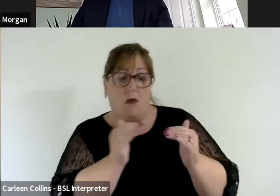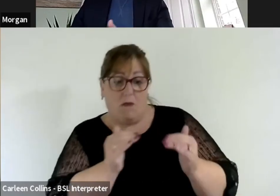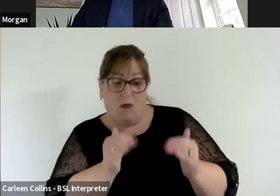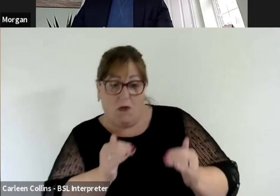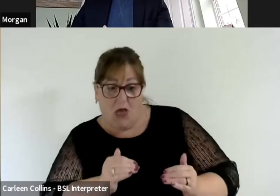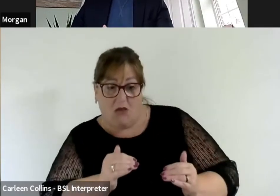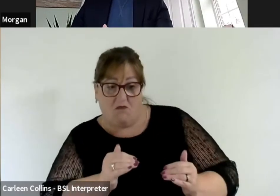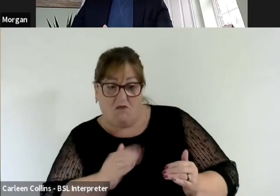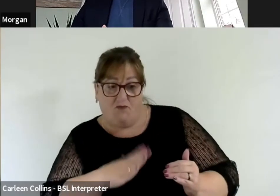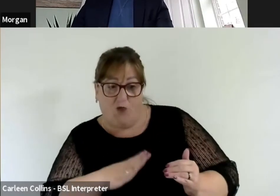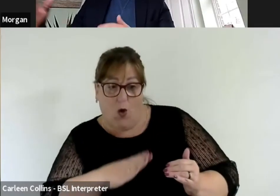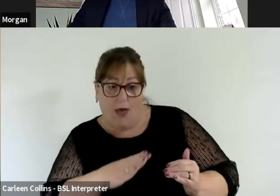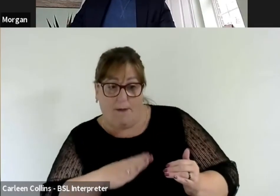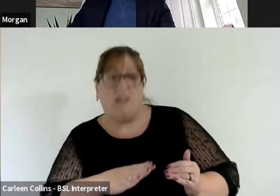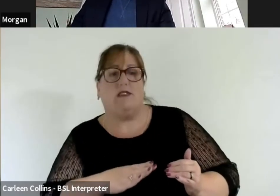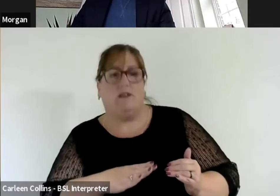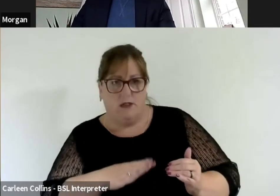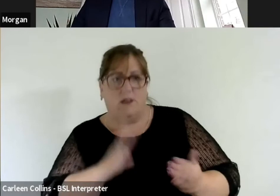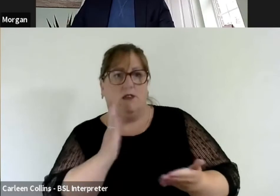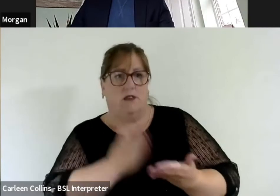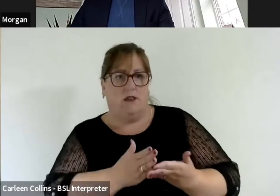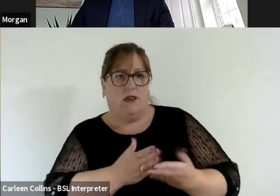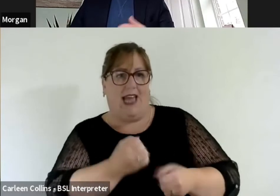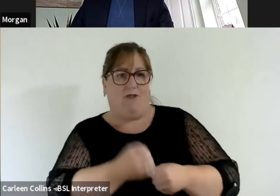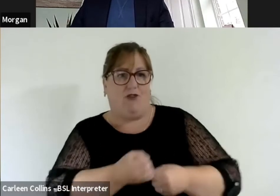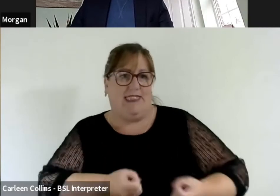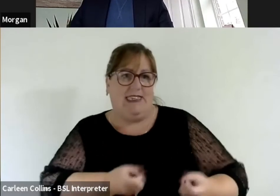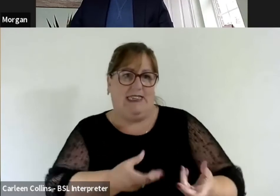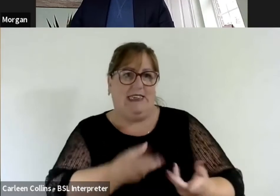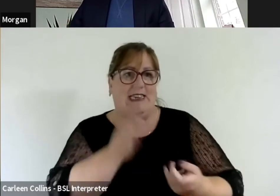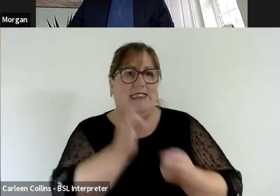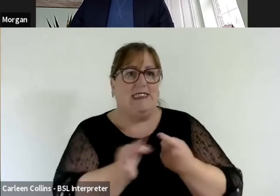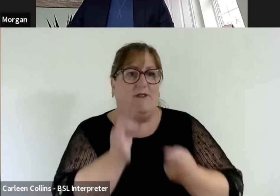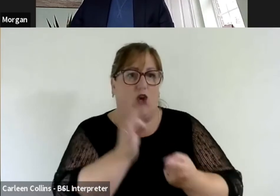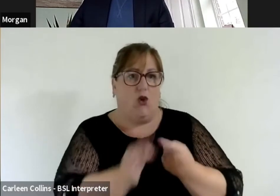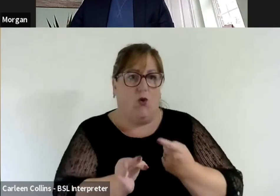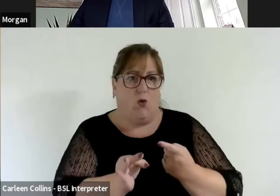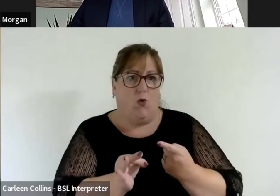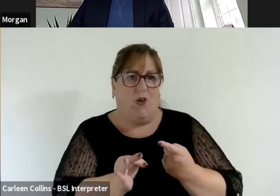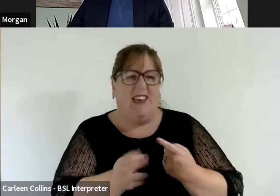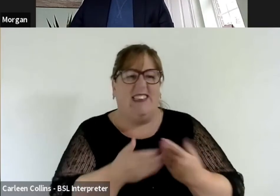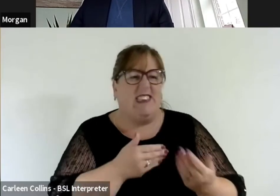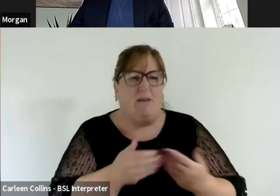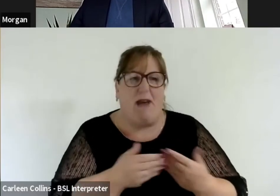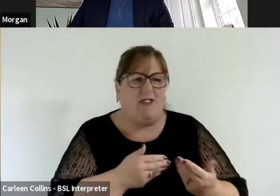If you feel you are eligible under the disability confident scheme, you could tick that box, it means if you meet